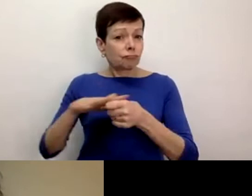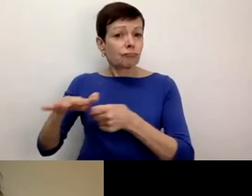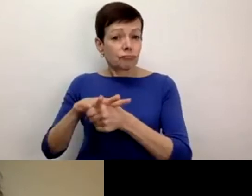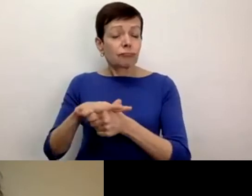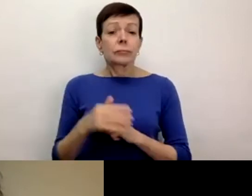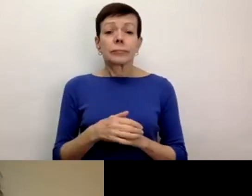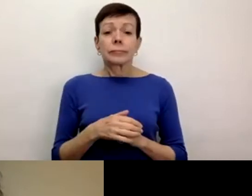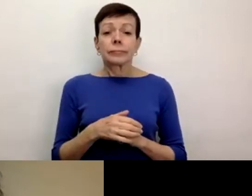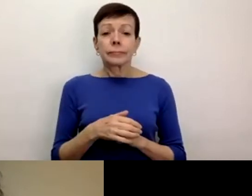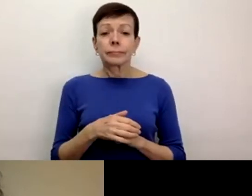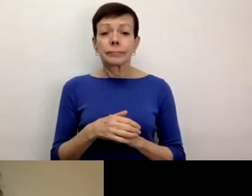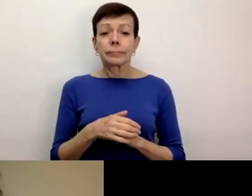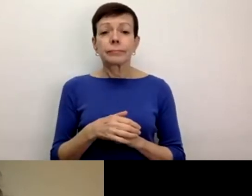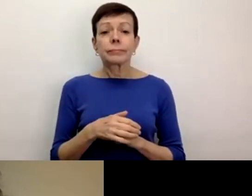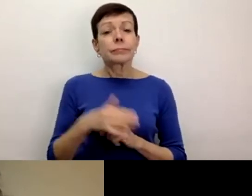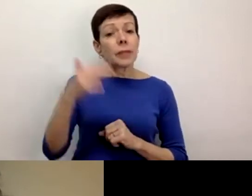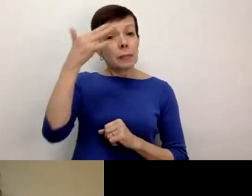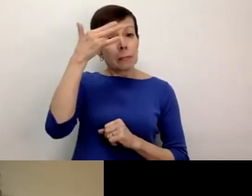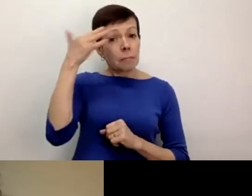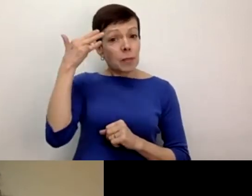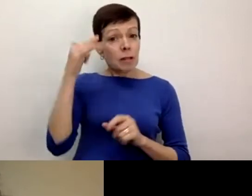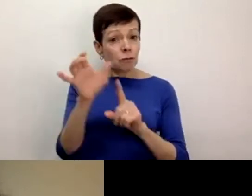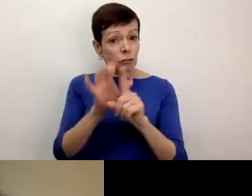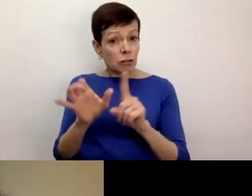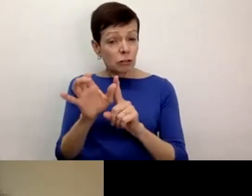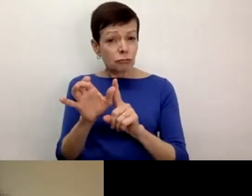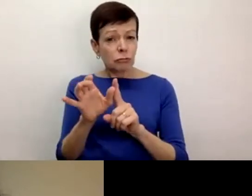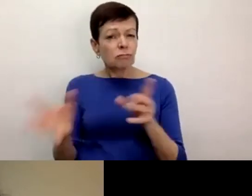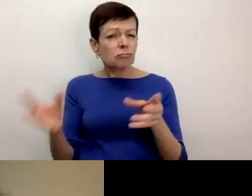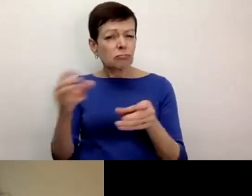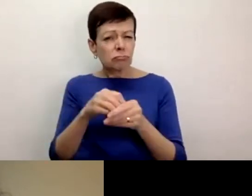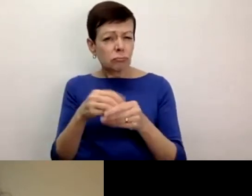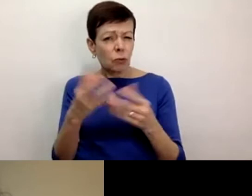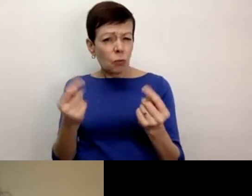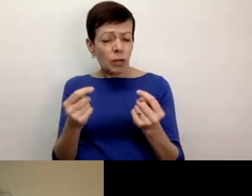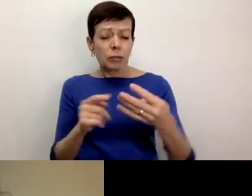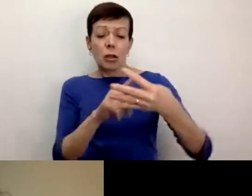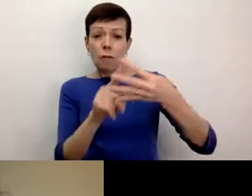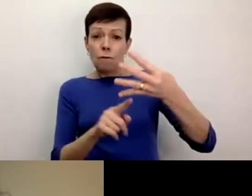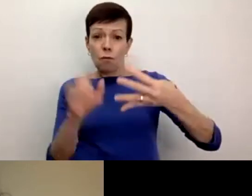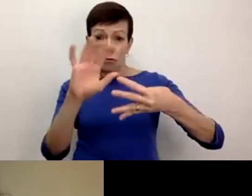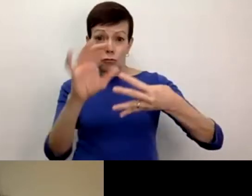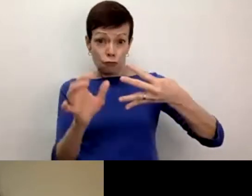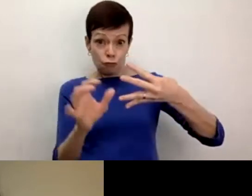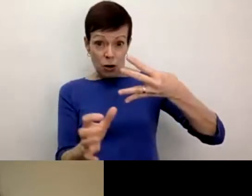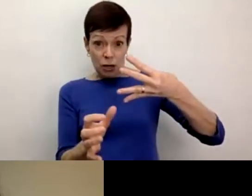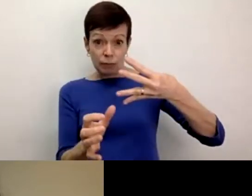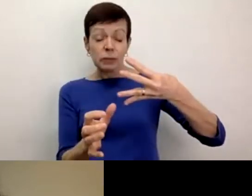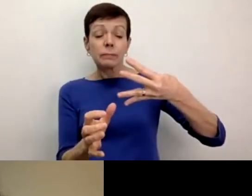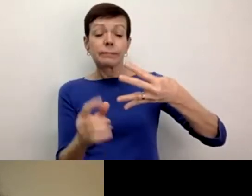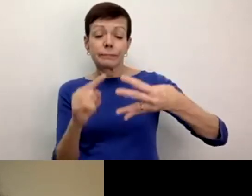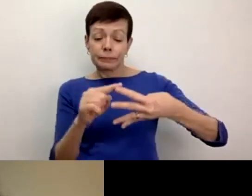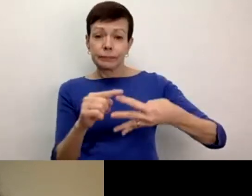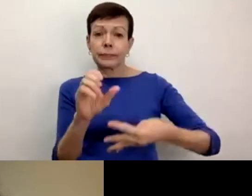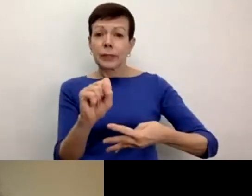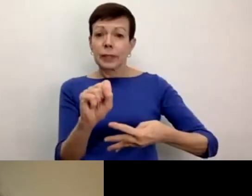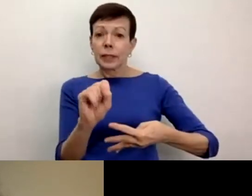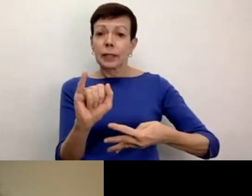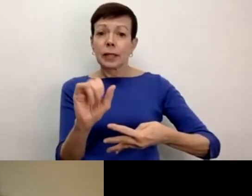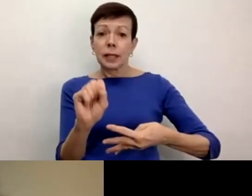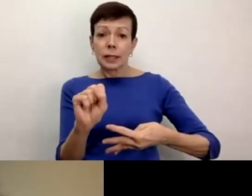The Blackfoot culture is made up of the four tribes of the Blackfoot: the Siksika, the